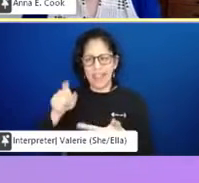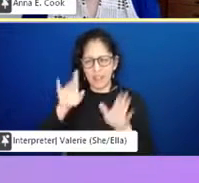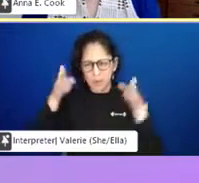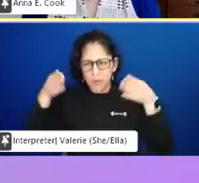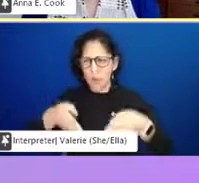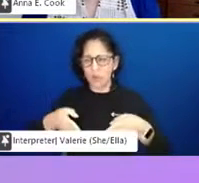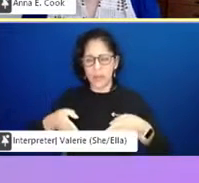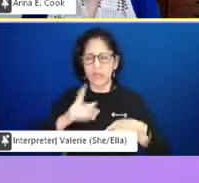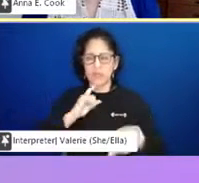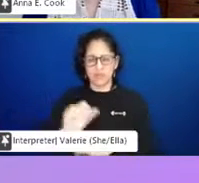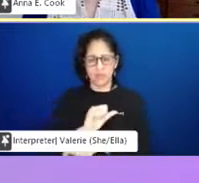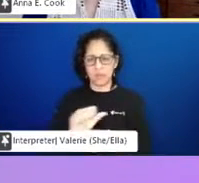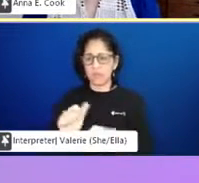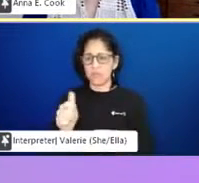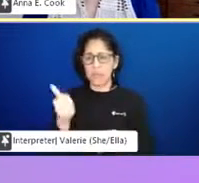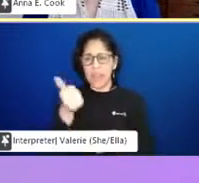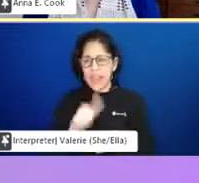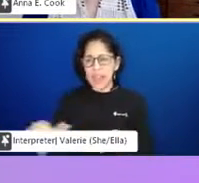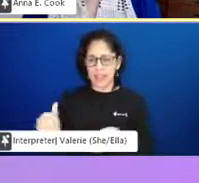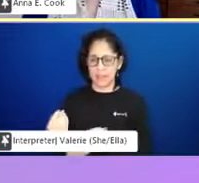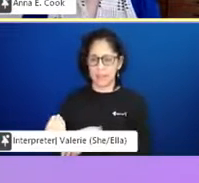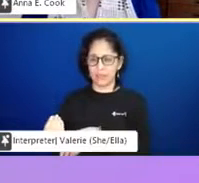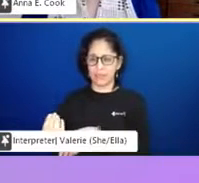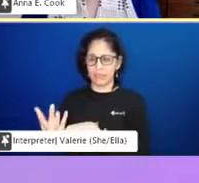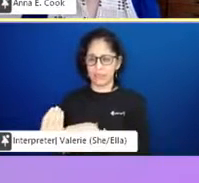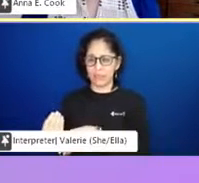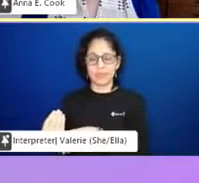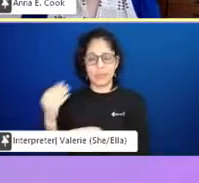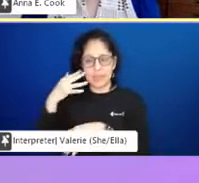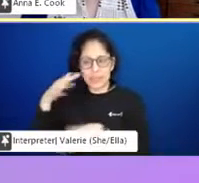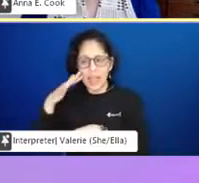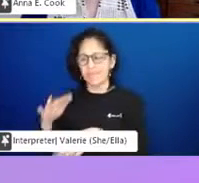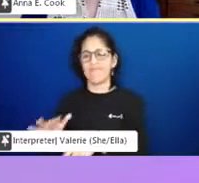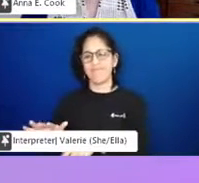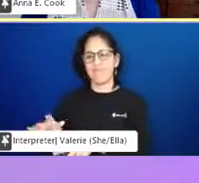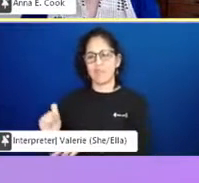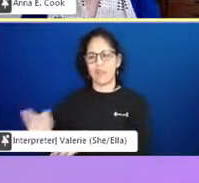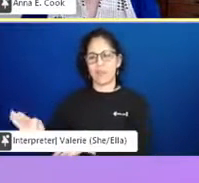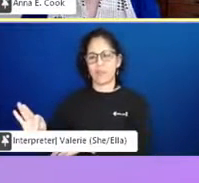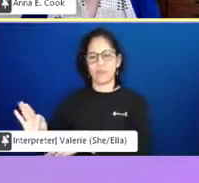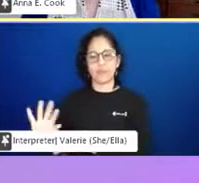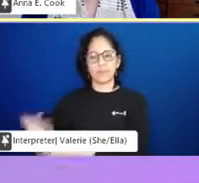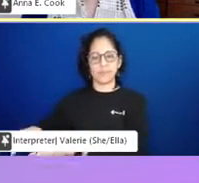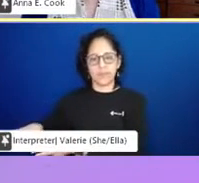always have any kind of notification sound off I need to deal with Japanese and English